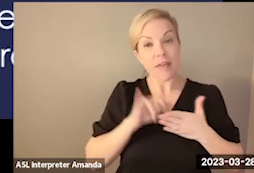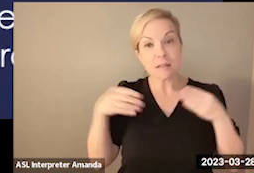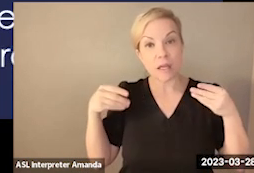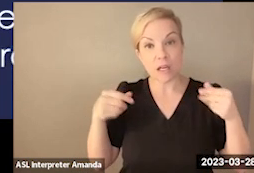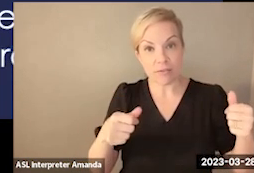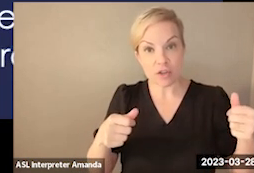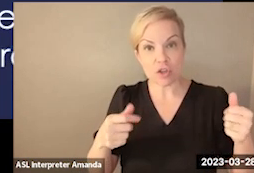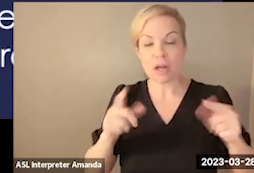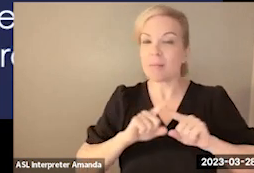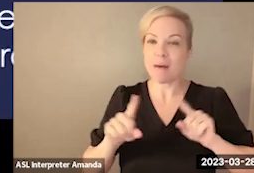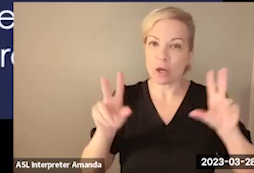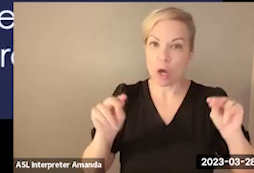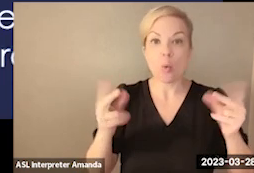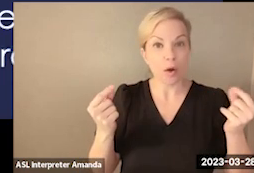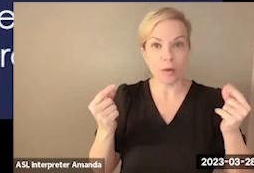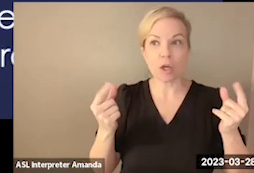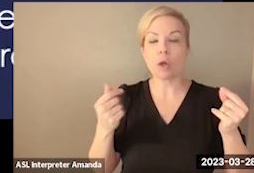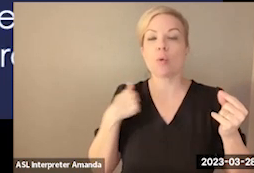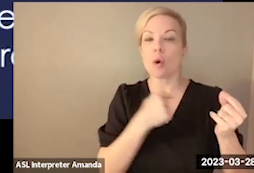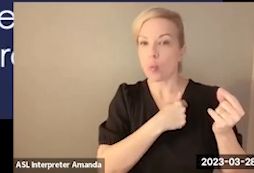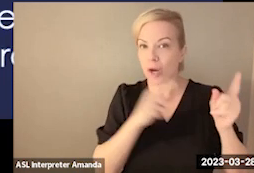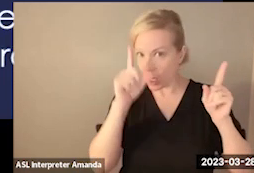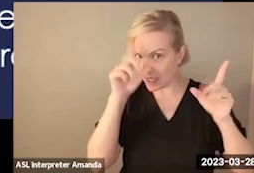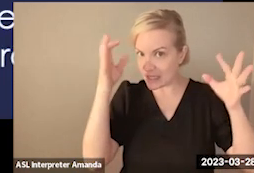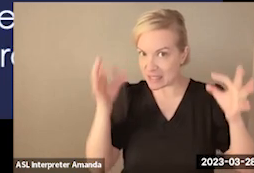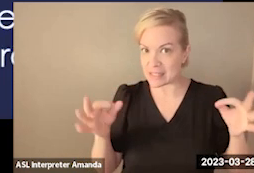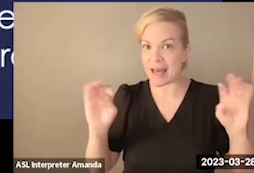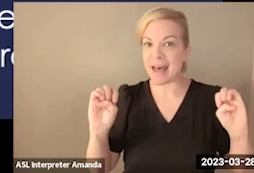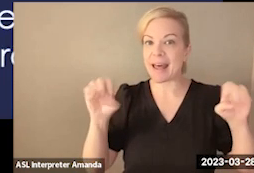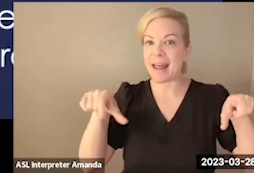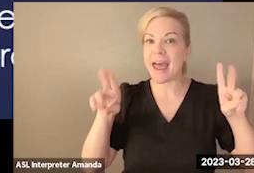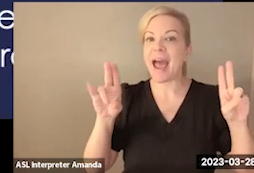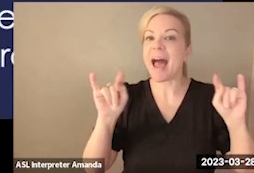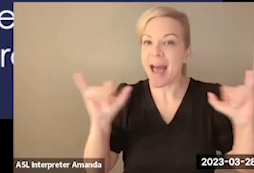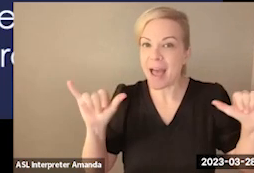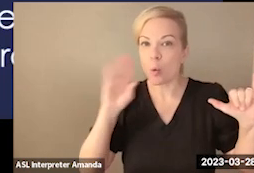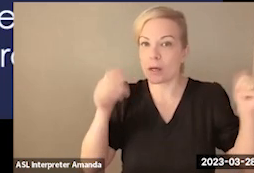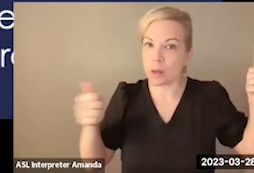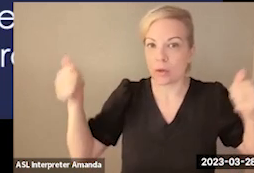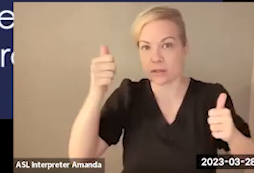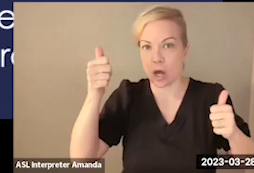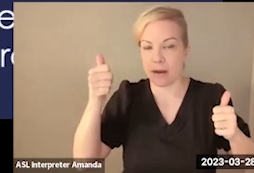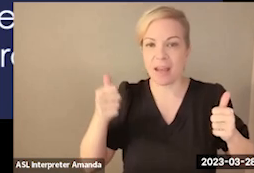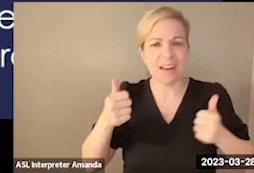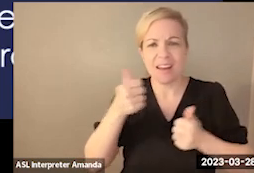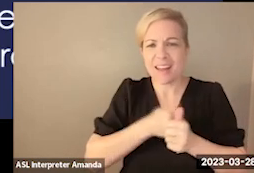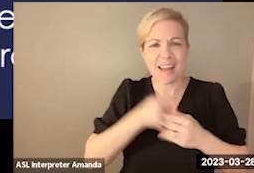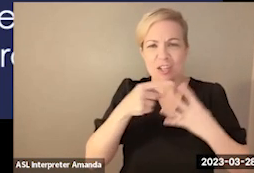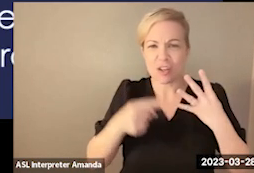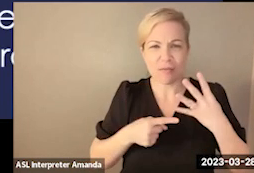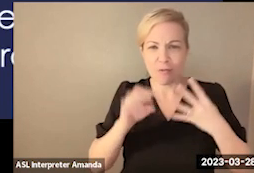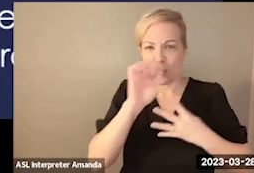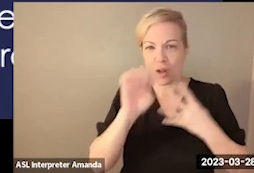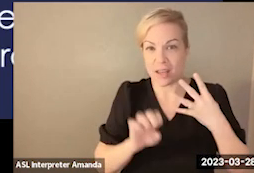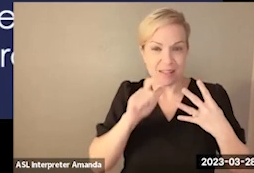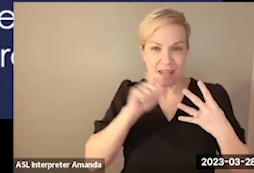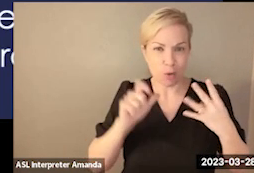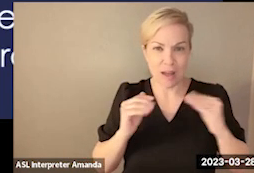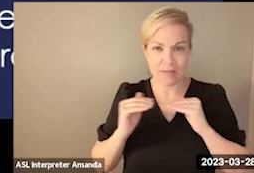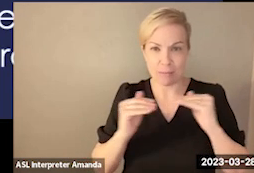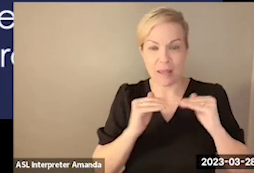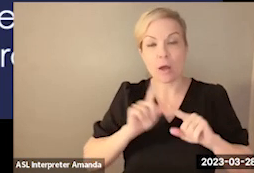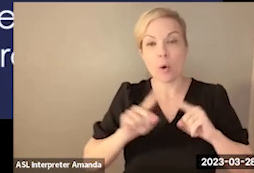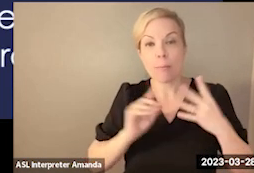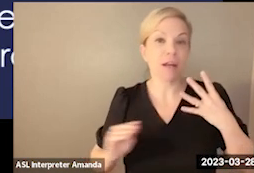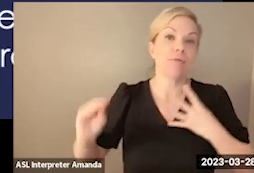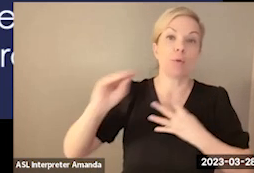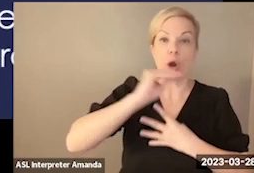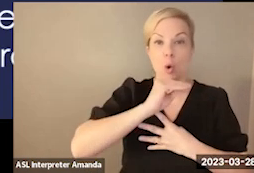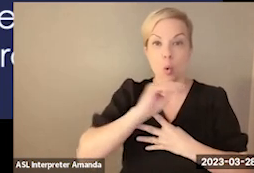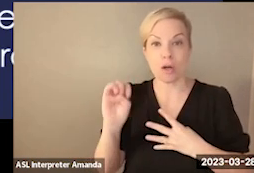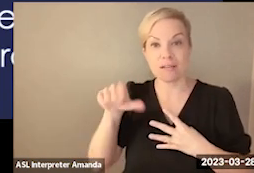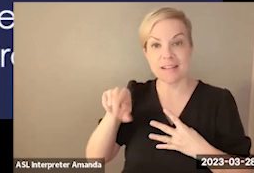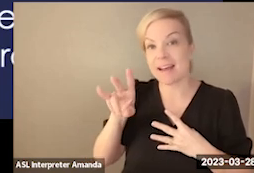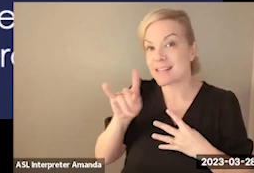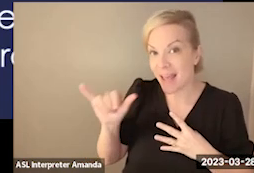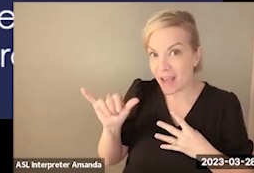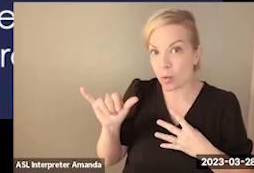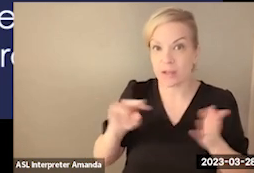Debbie Stine, Science & Technology Policy Academy: Instead, we're going to let equity dominate. And so you know you don't have to. Each of those 4 E's doesn't have to have equal weight by letting equity dominate Instead. We're saying that hey?